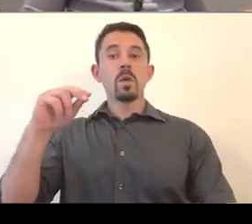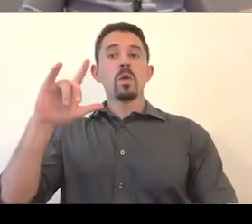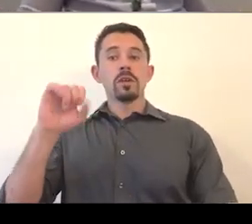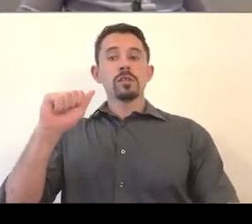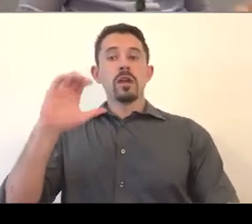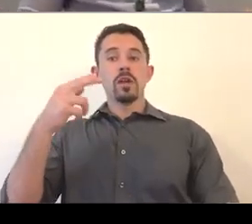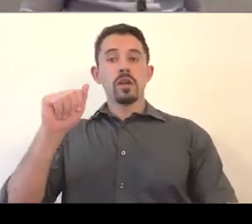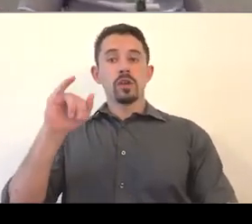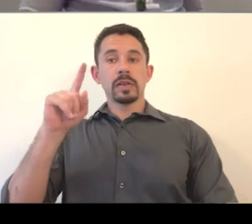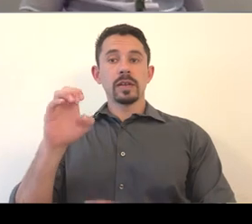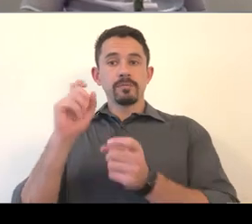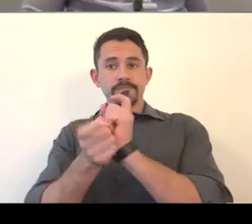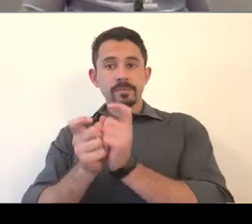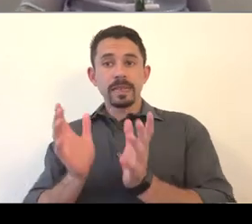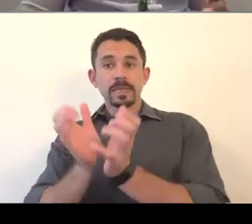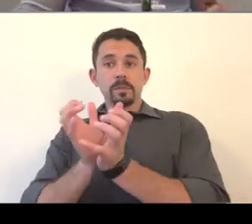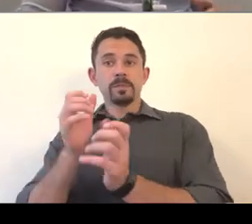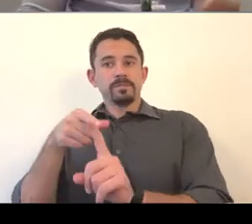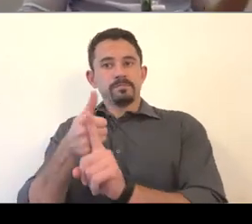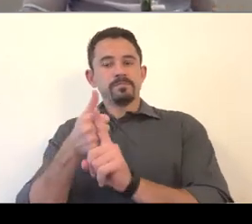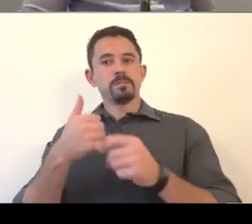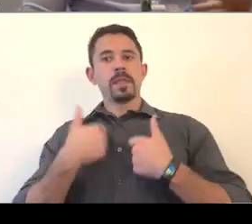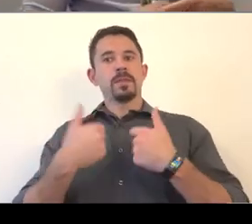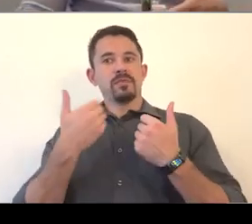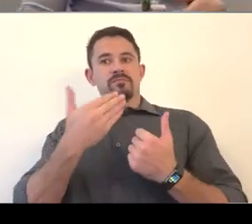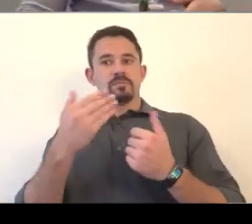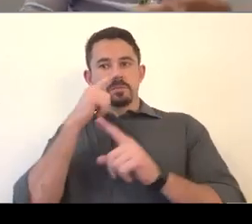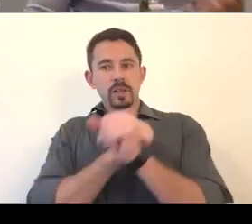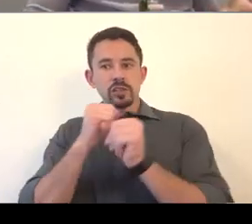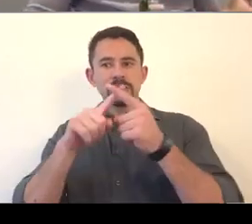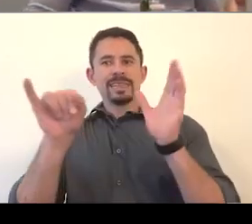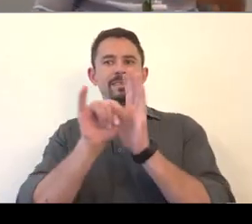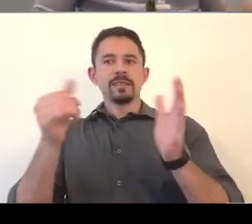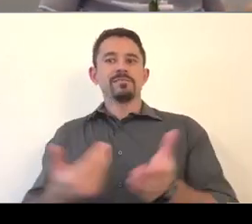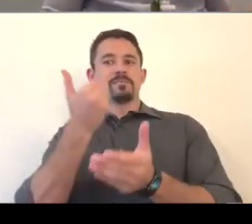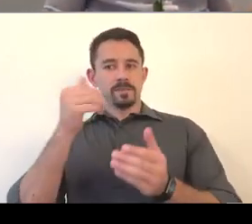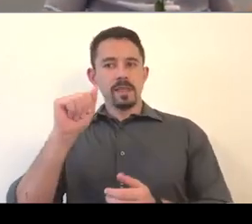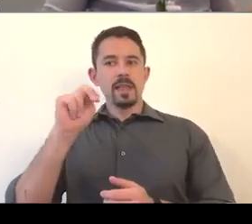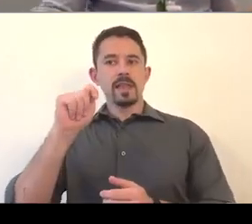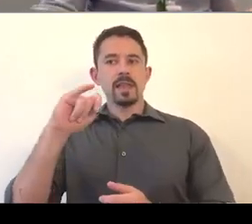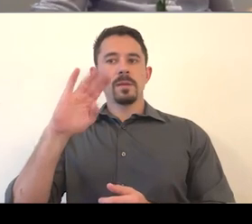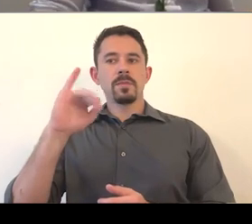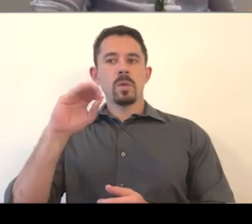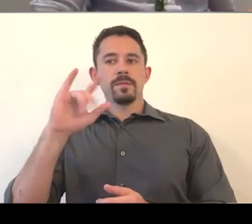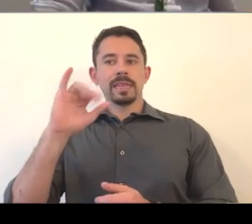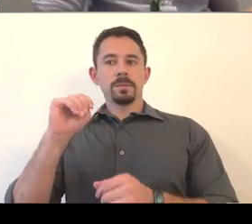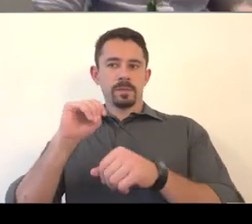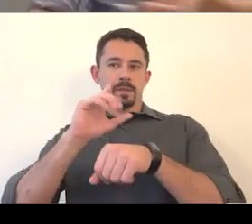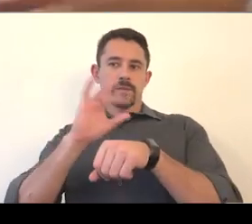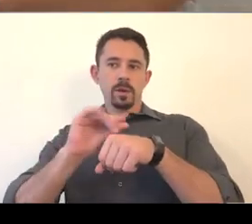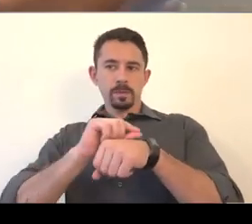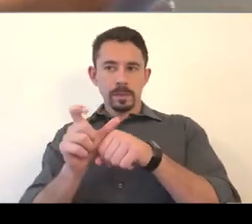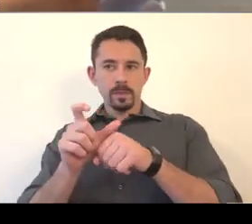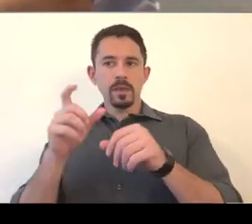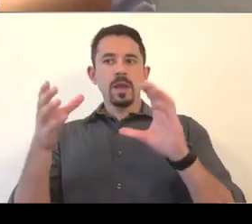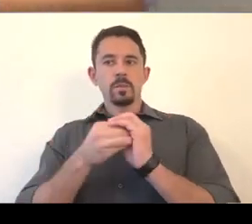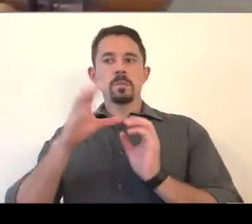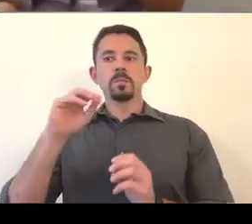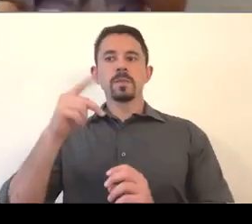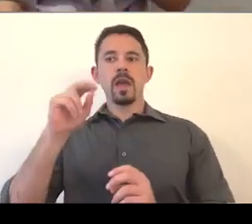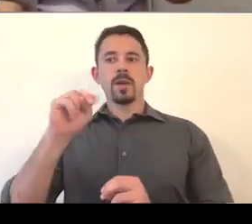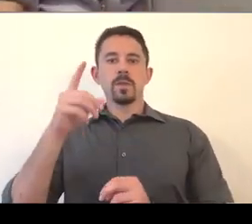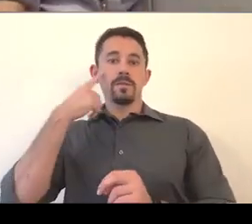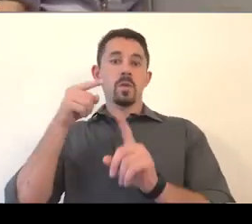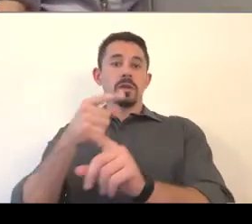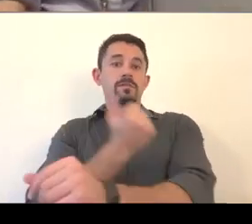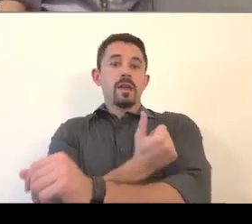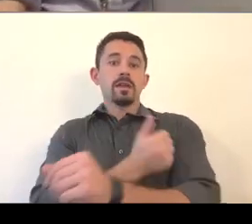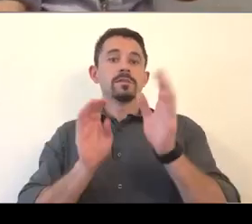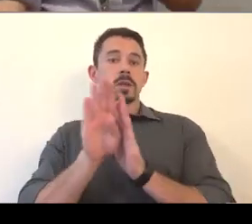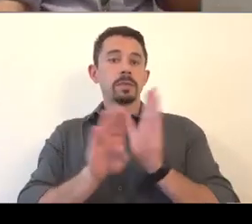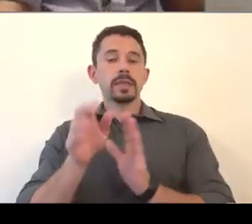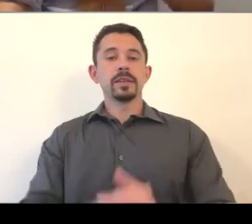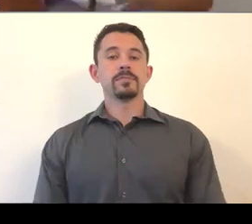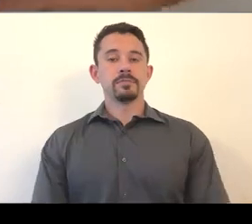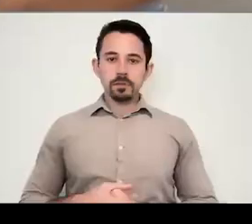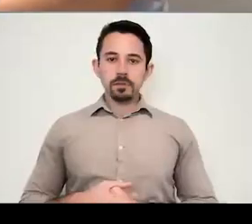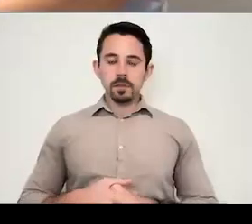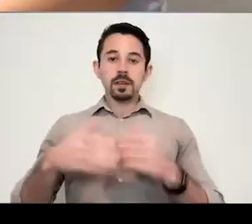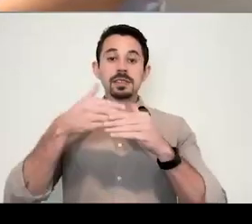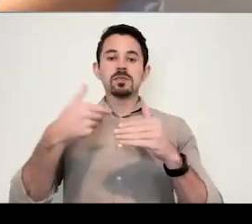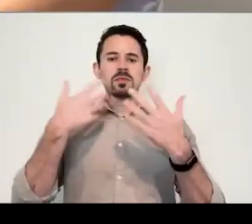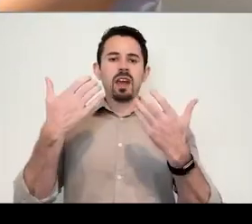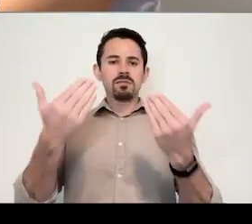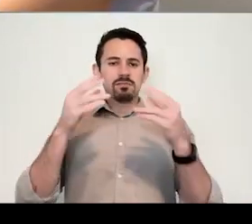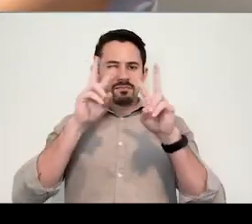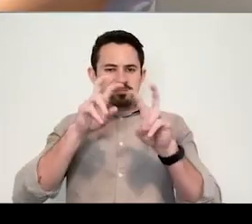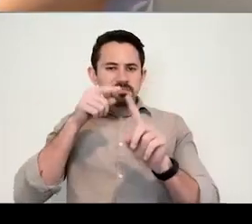enzymes is a viable strategy to identify novel antibiofilm compounds for drug development.